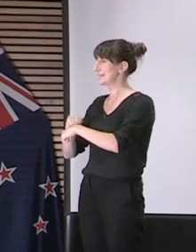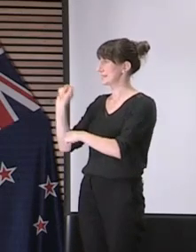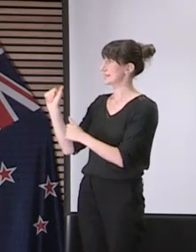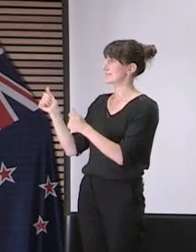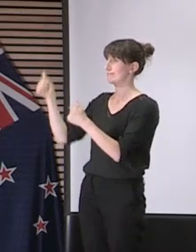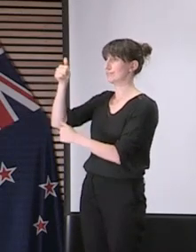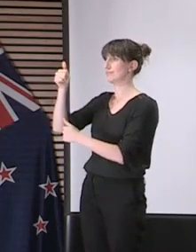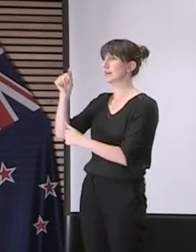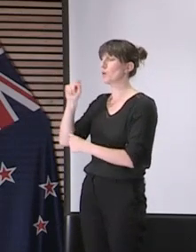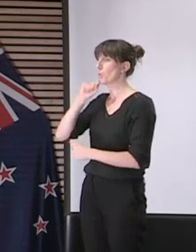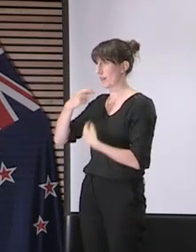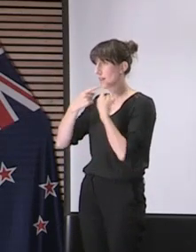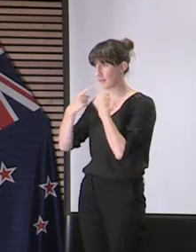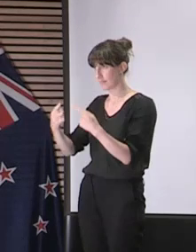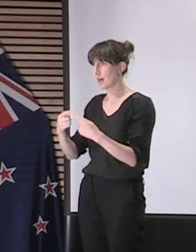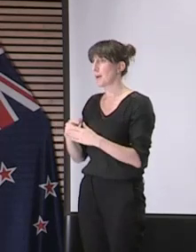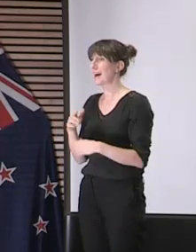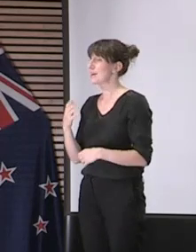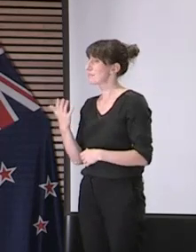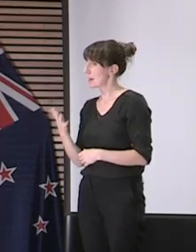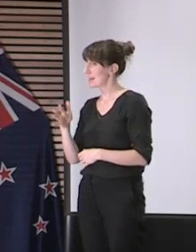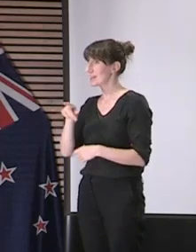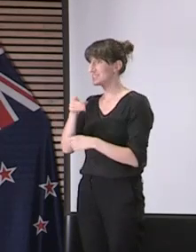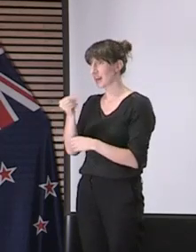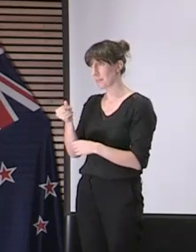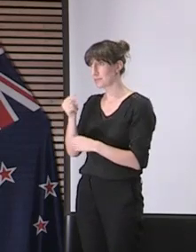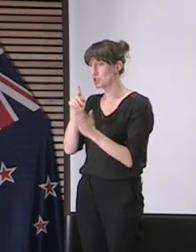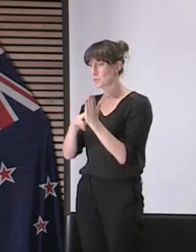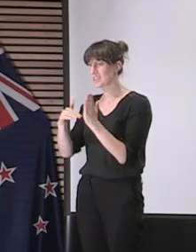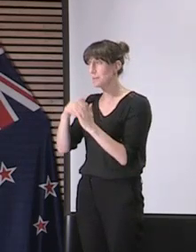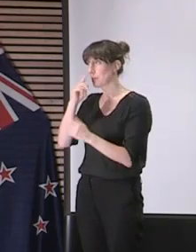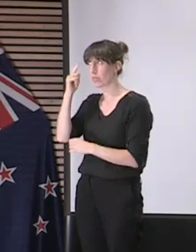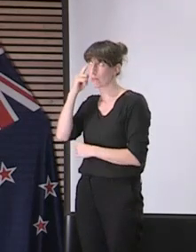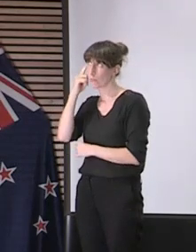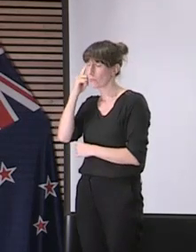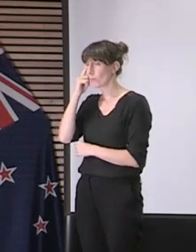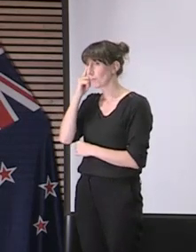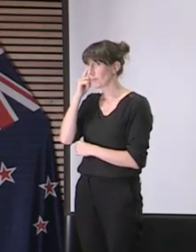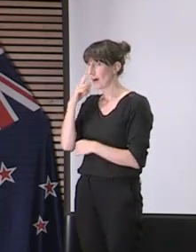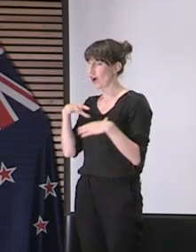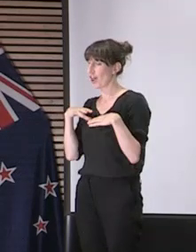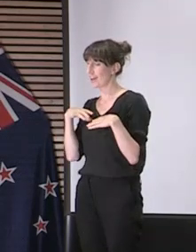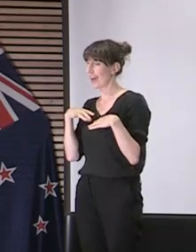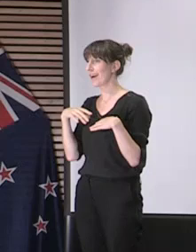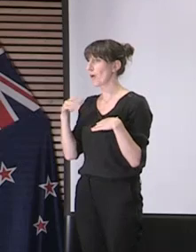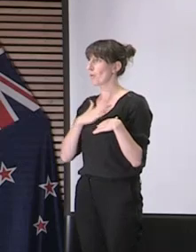You will hear more from the commissioner of police on this issue. We are aware that some may be